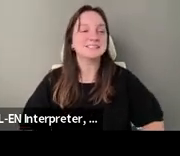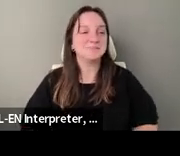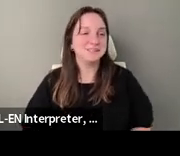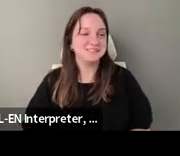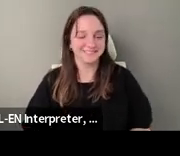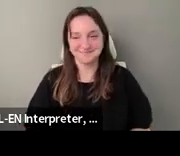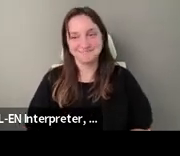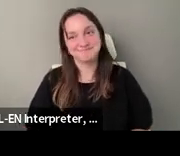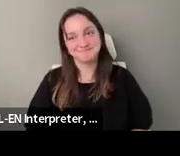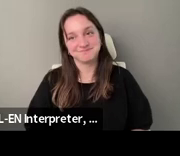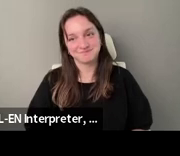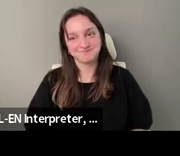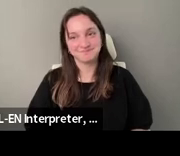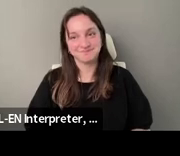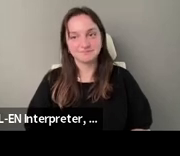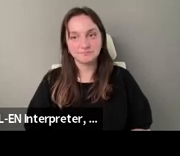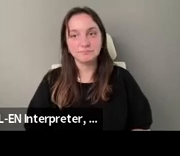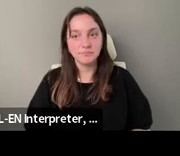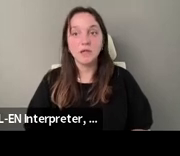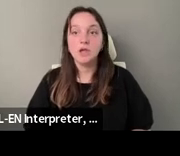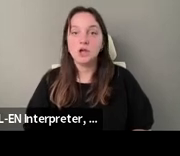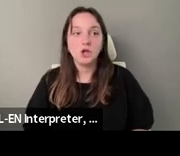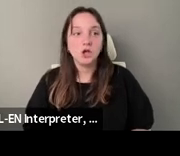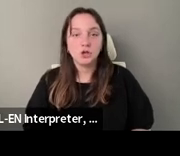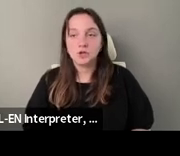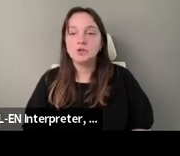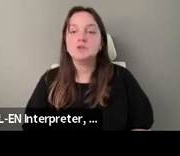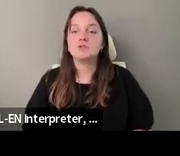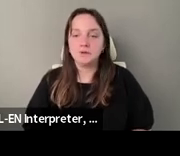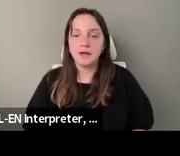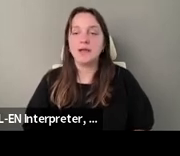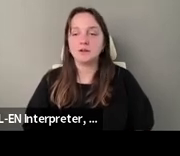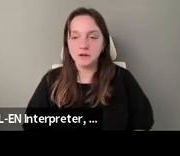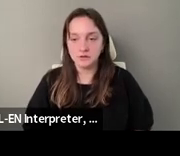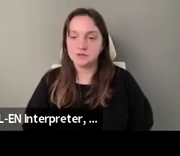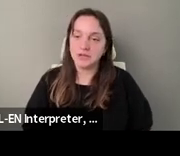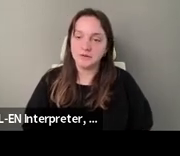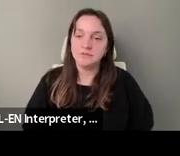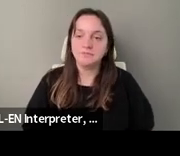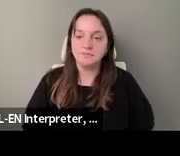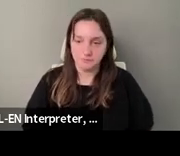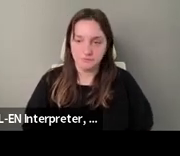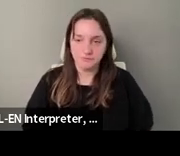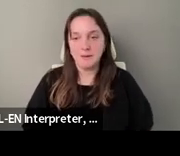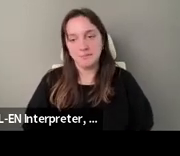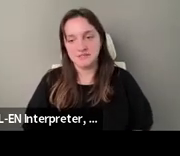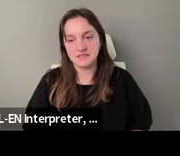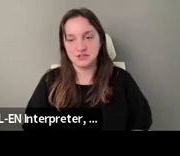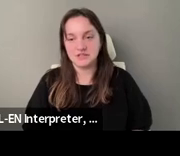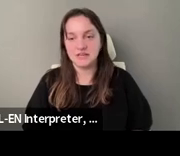Next slide, please. So now in conclusion, for my presentation today, I've shared some different examples. But